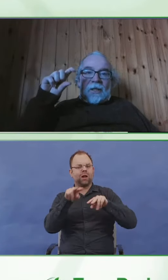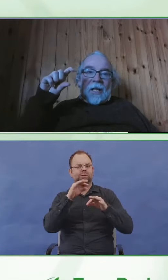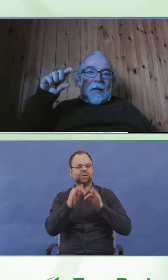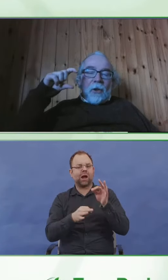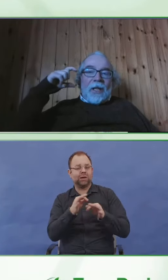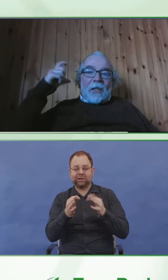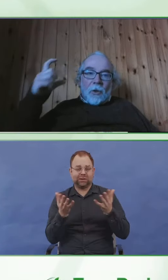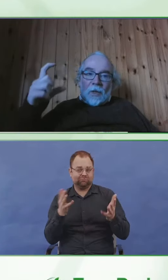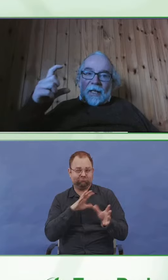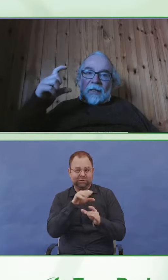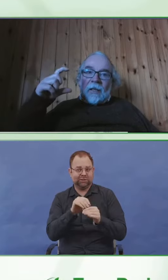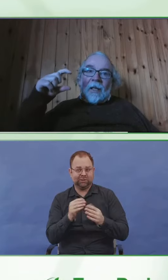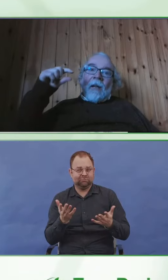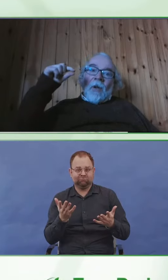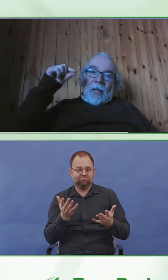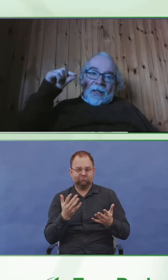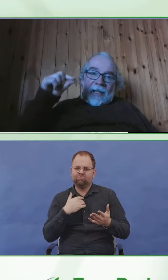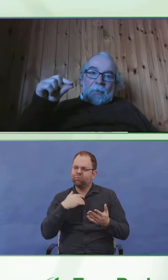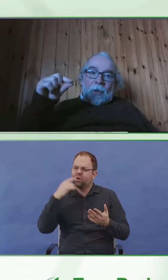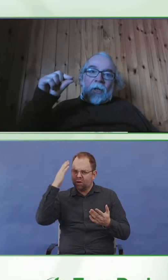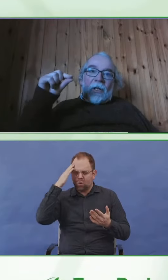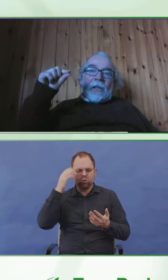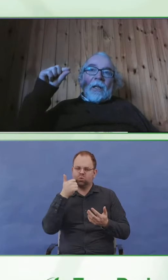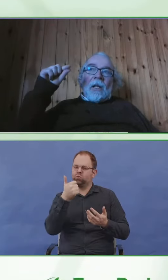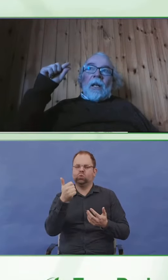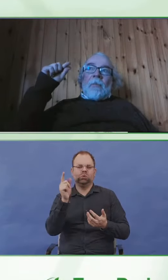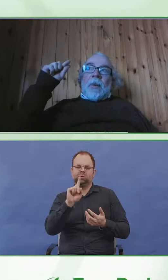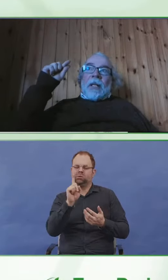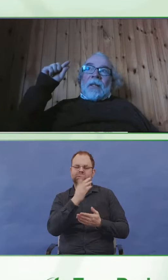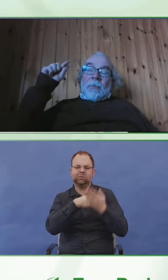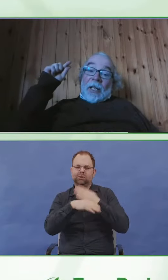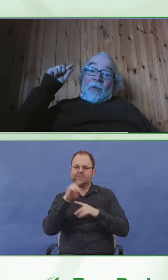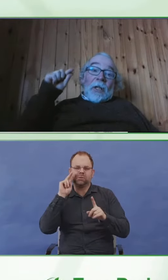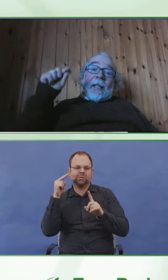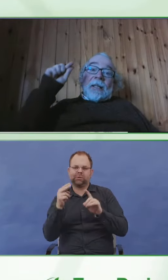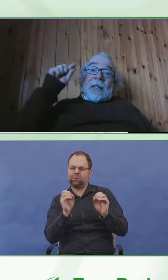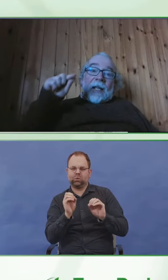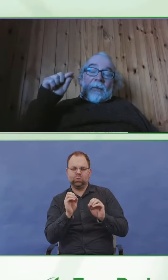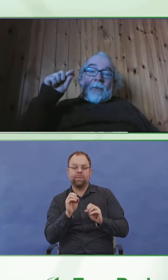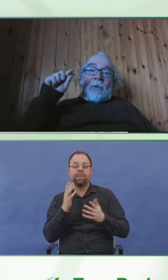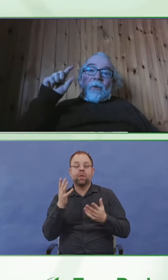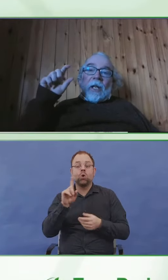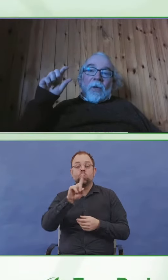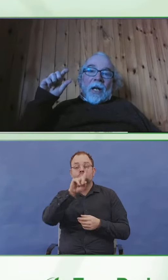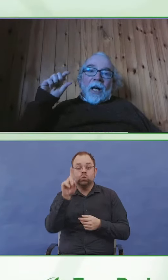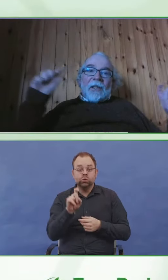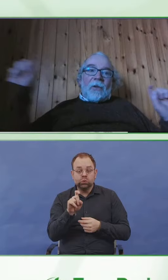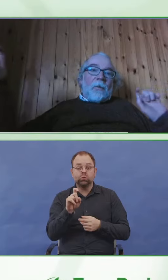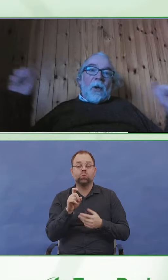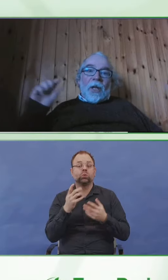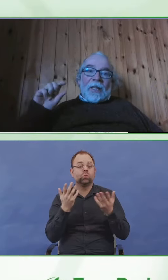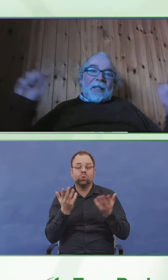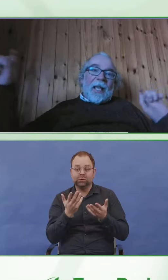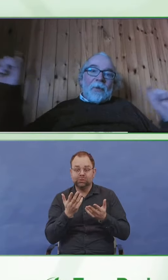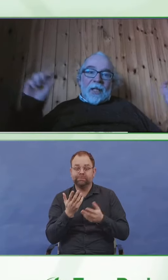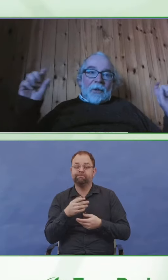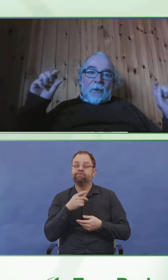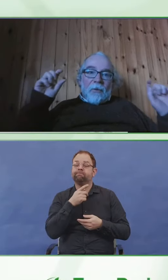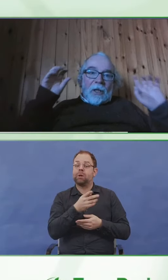I don't think it is too late, they are making some progress but it is a fundamental discussion because we cannot do both at the same time.